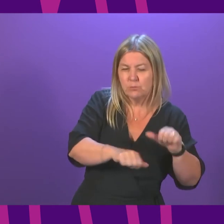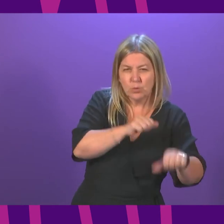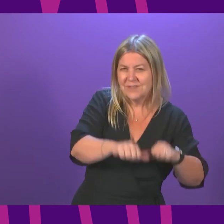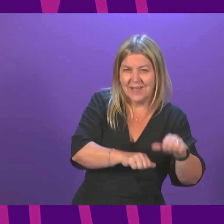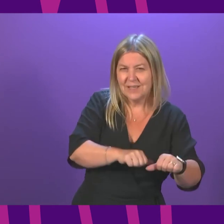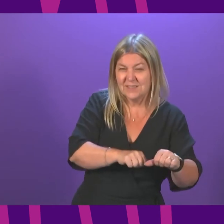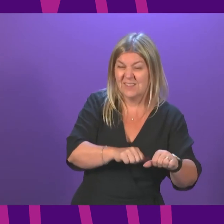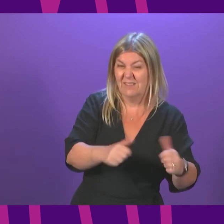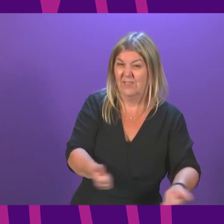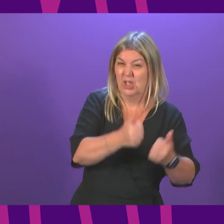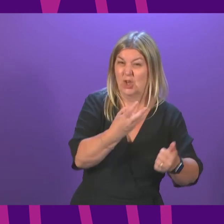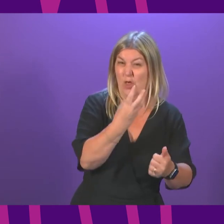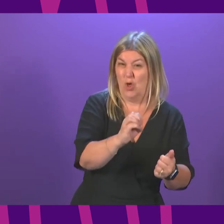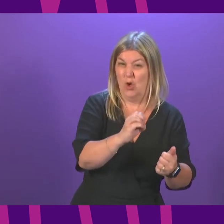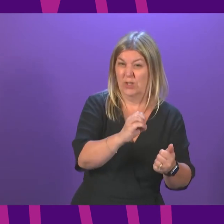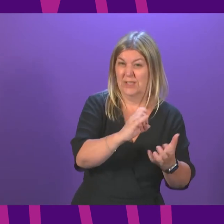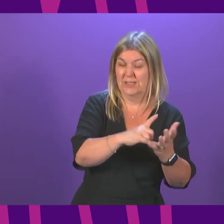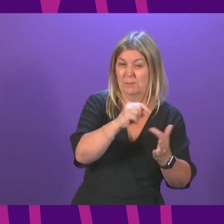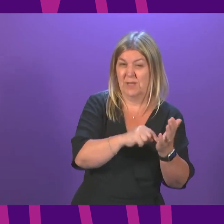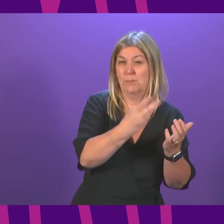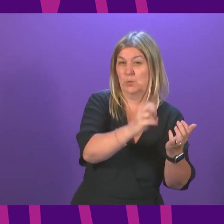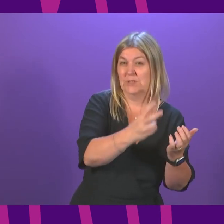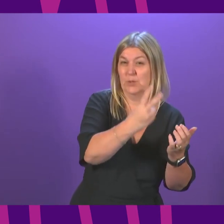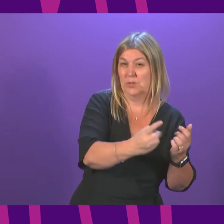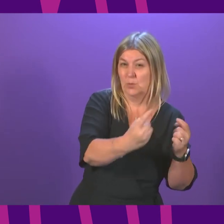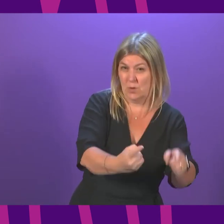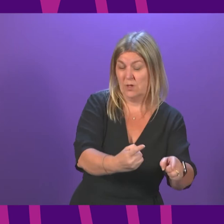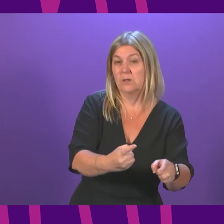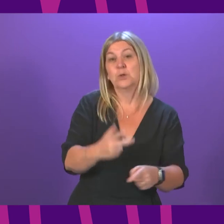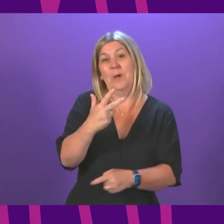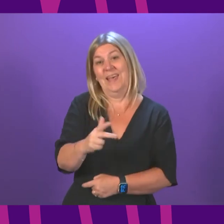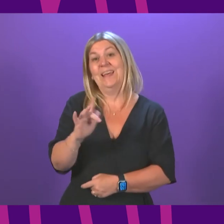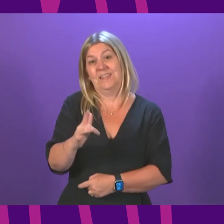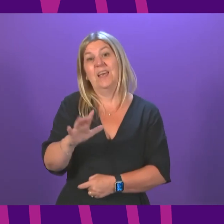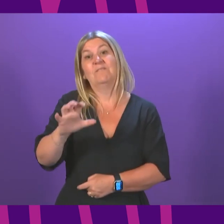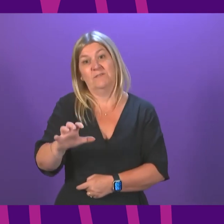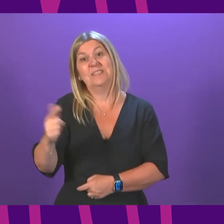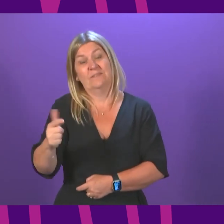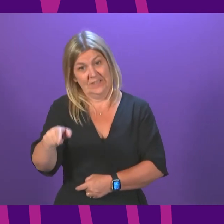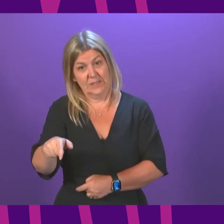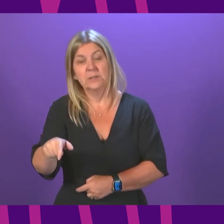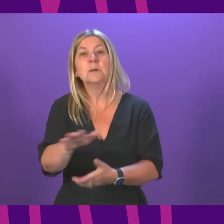2021. Therefore, amendments 8, 10, 15 and 17 ensure that the requirement to lay accompanying